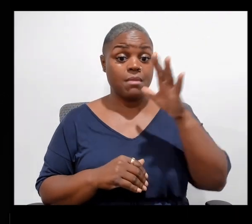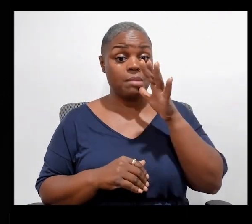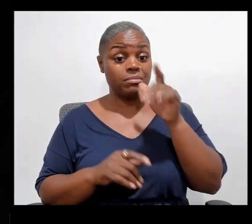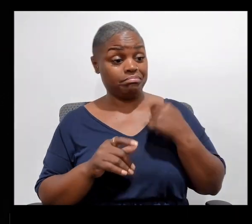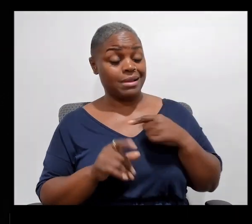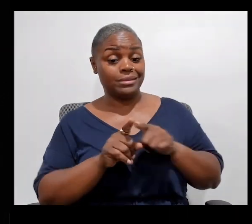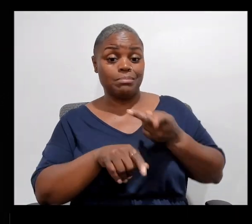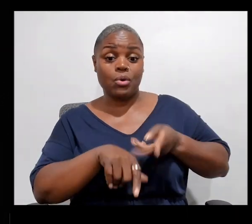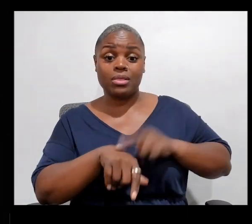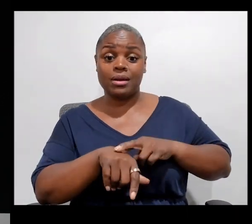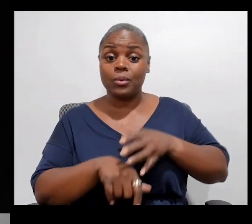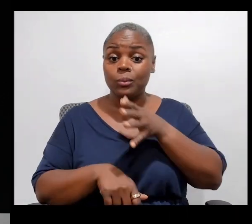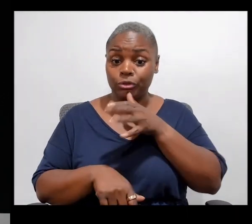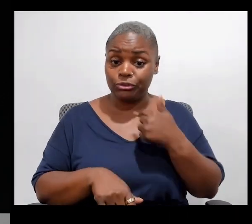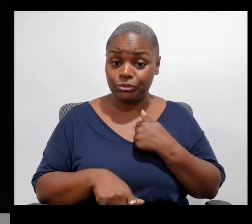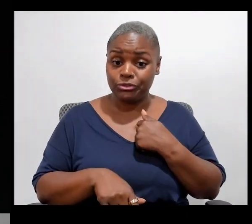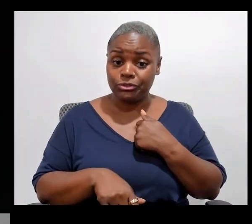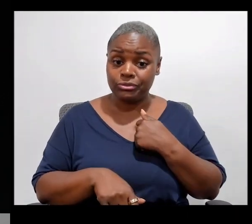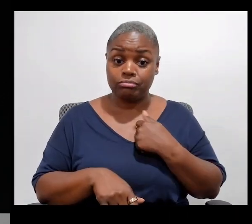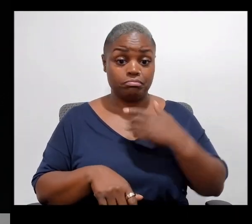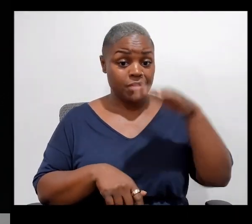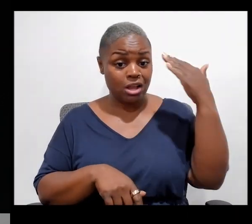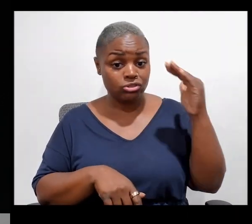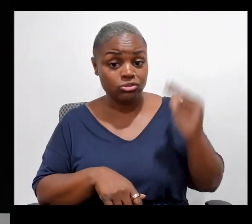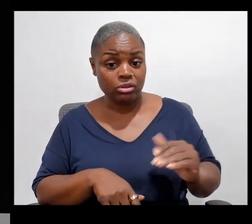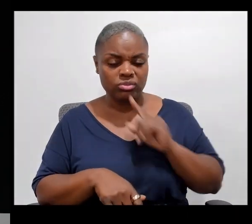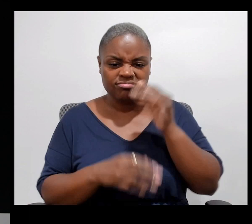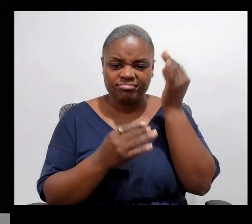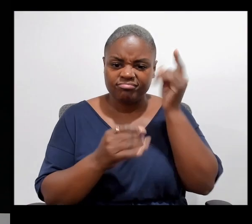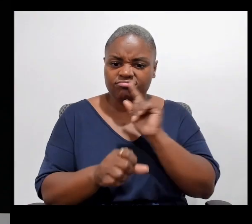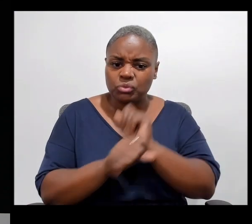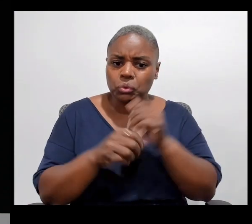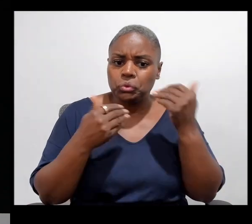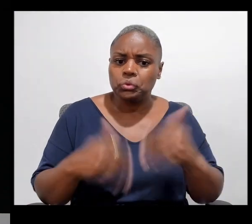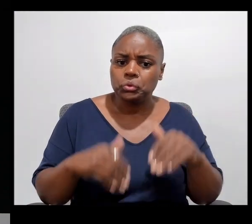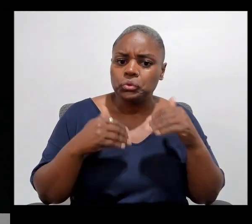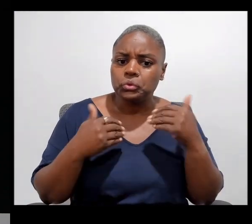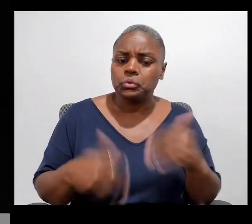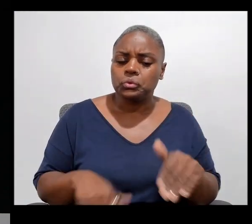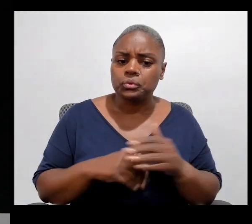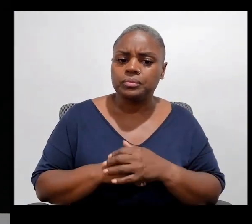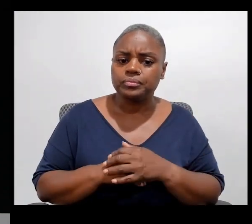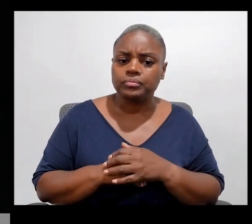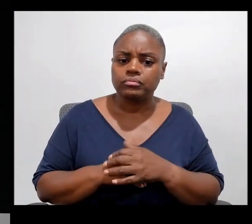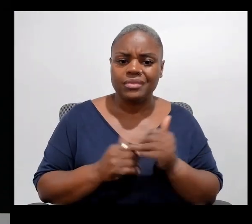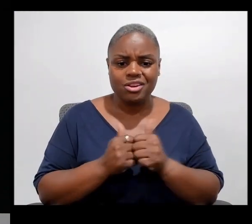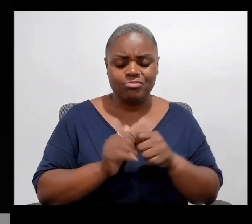her as a black mom, me as a Puerto Rican mom of a black child, really thinking about